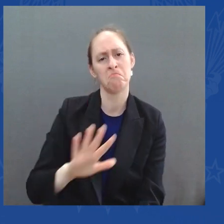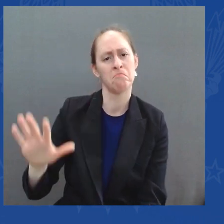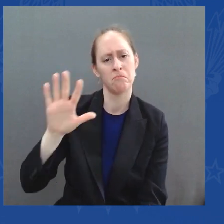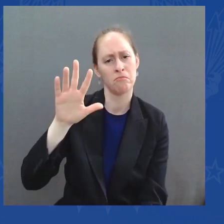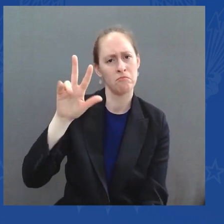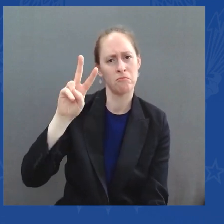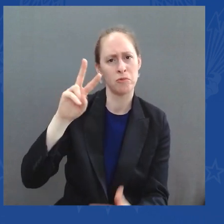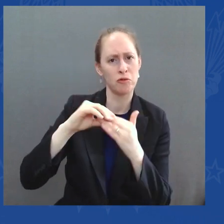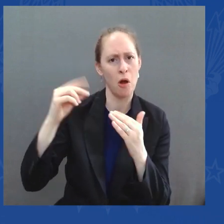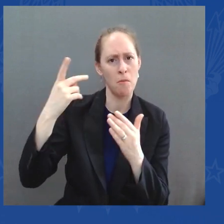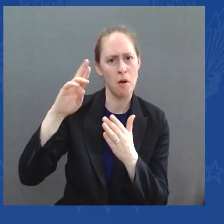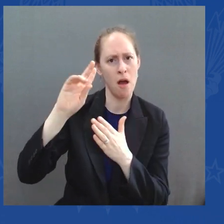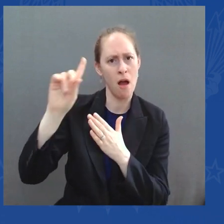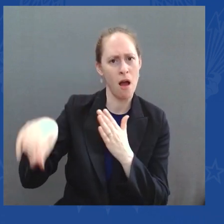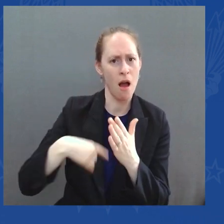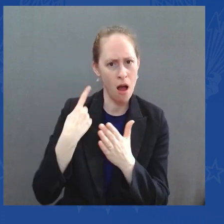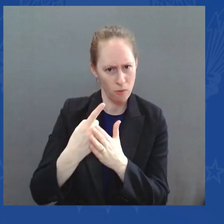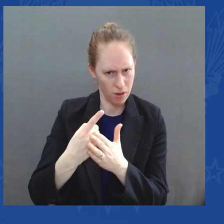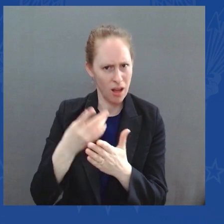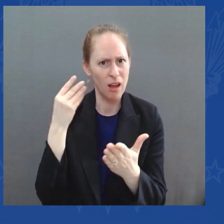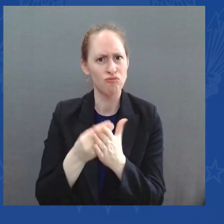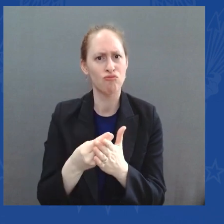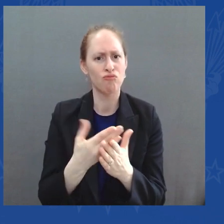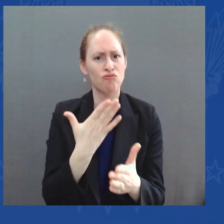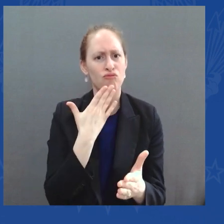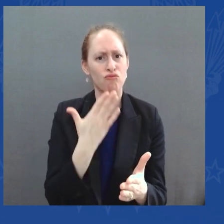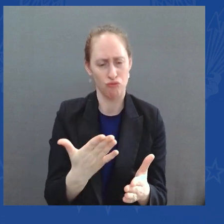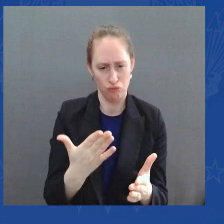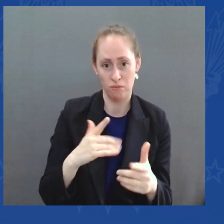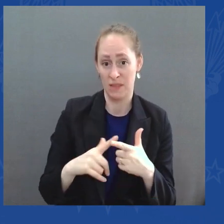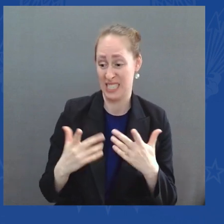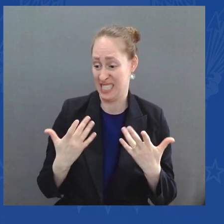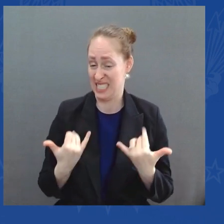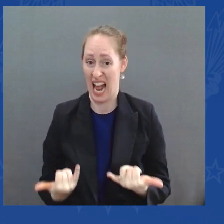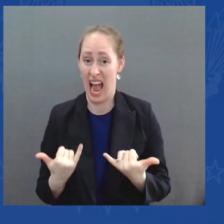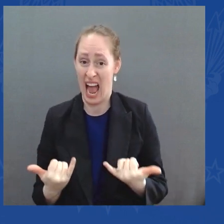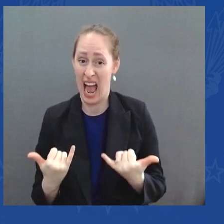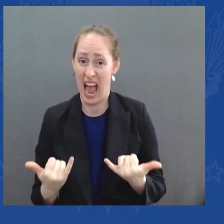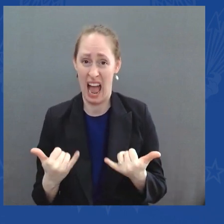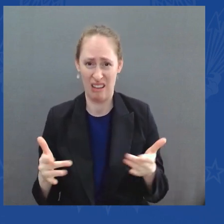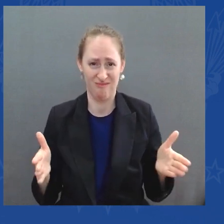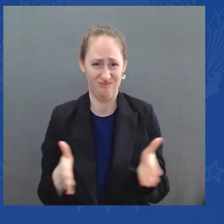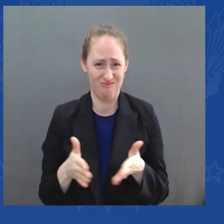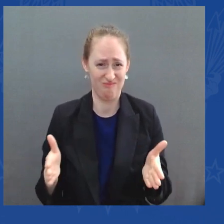Last year, it was $25 an hour, nearly a 30 percent decline.